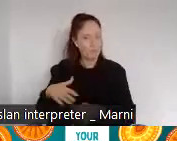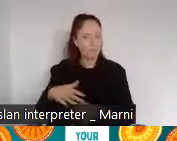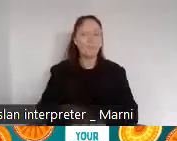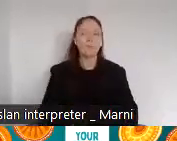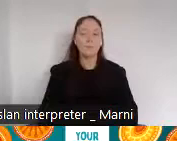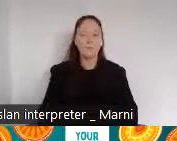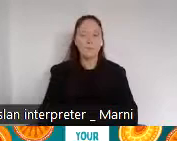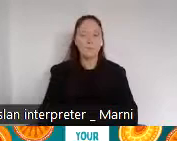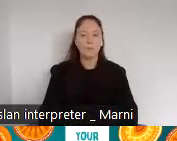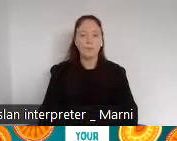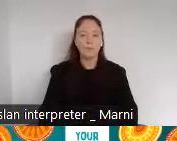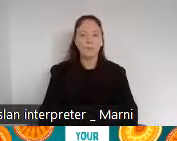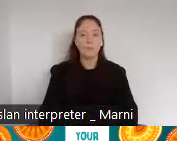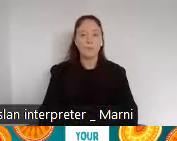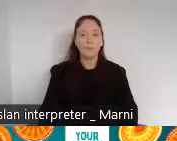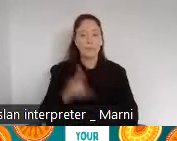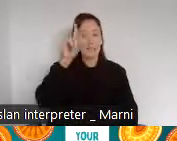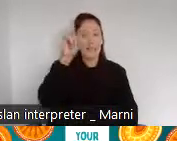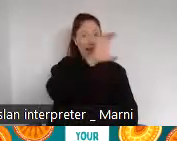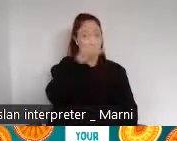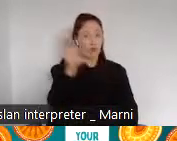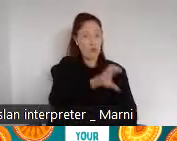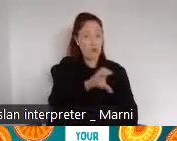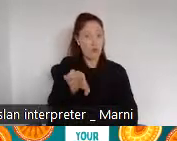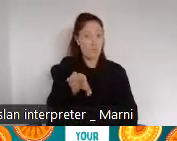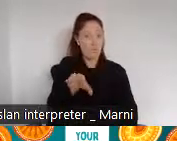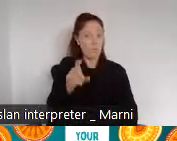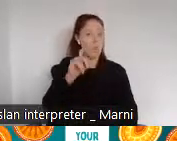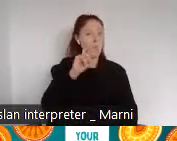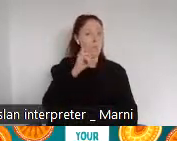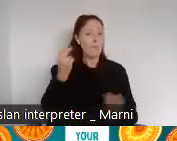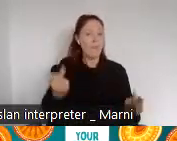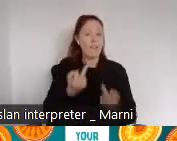A recording of today's webinar will be available on the Your Story Facebook page,